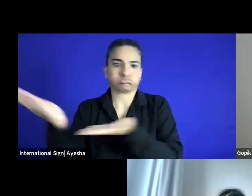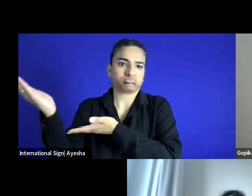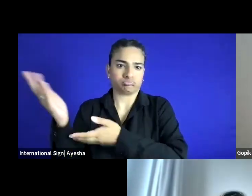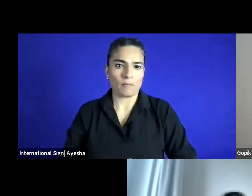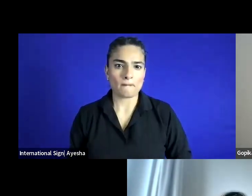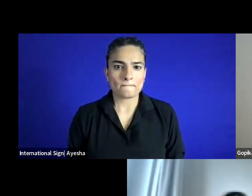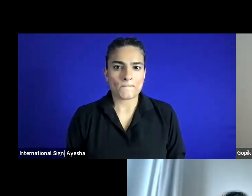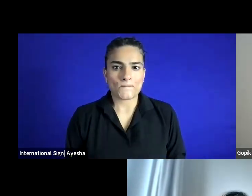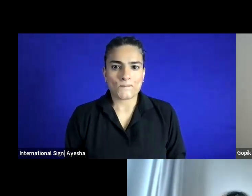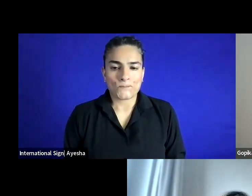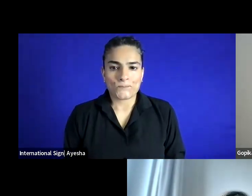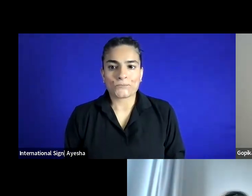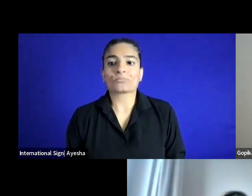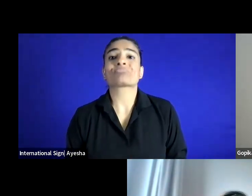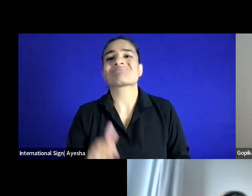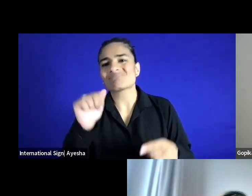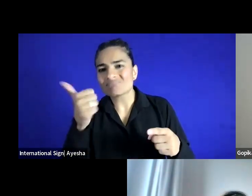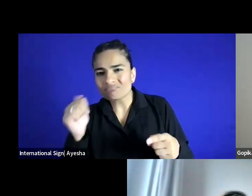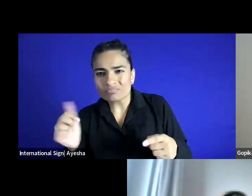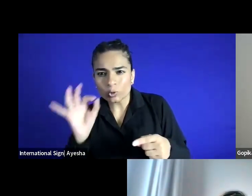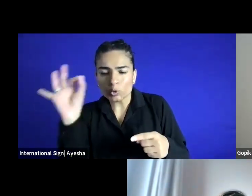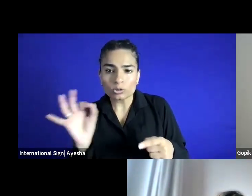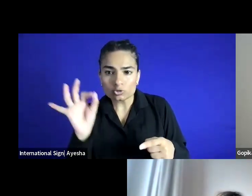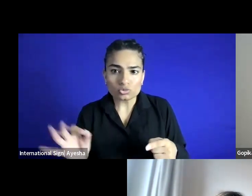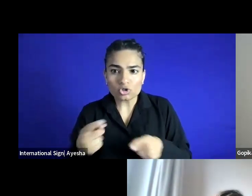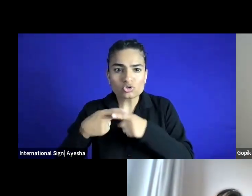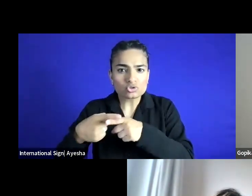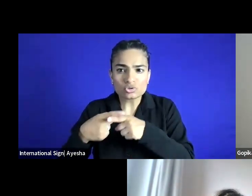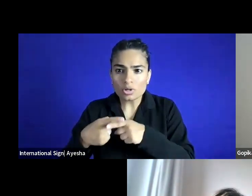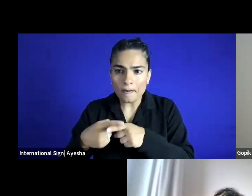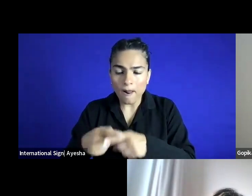Will they be able to find out who they're, sharing with in advance?